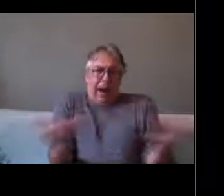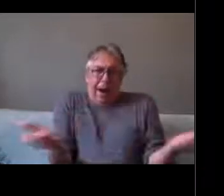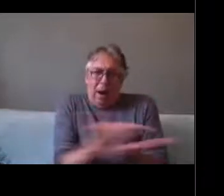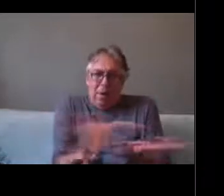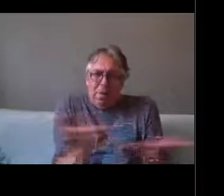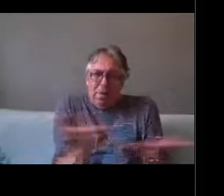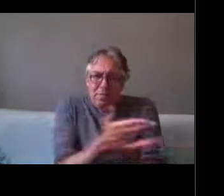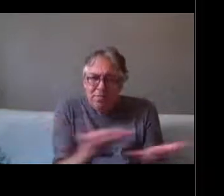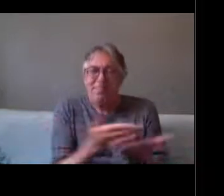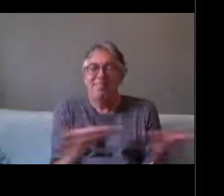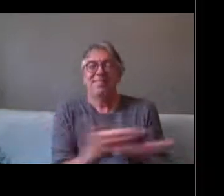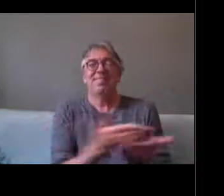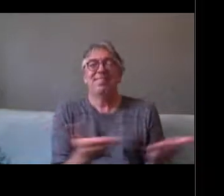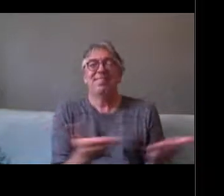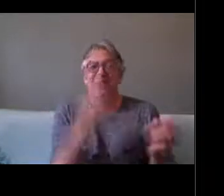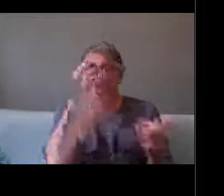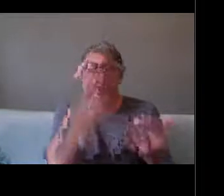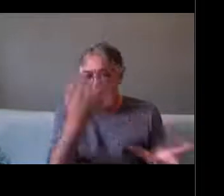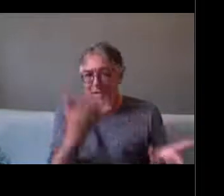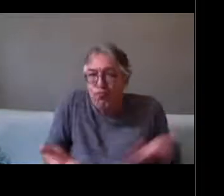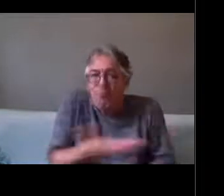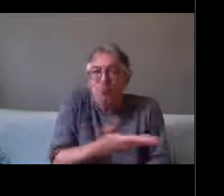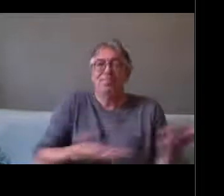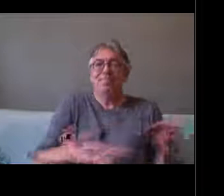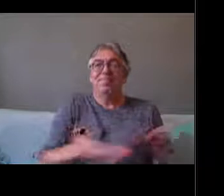it could be helpful to provide guidelines for sending